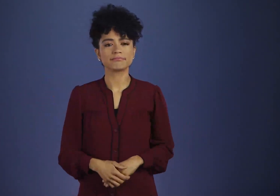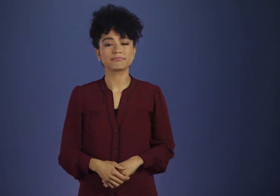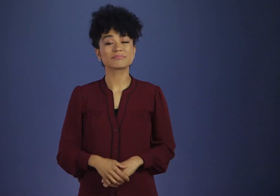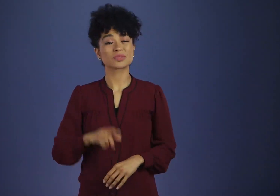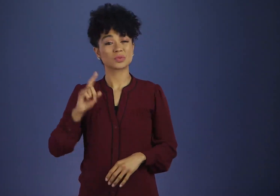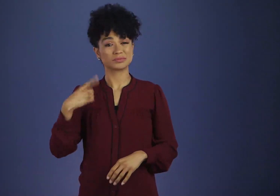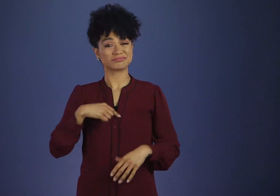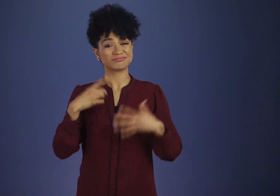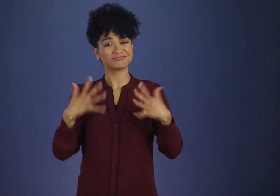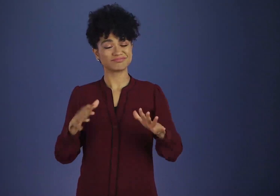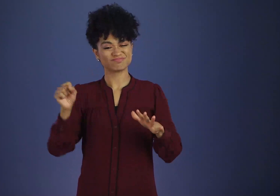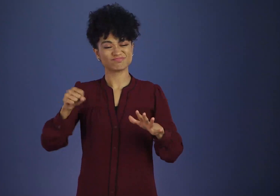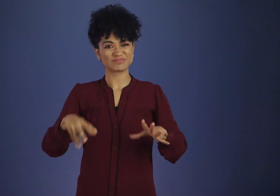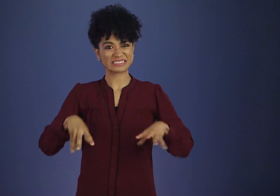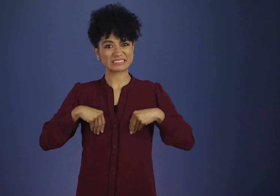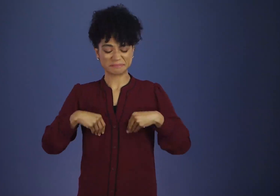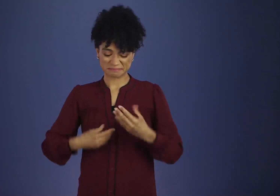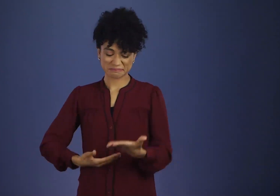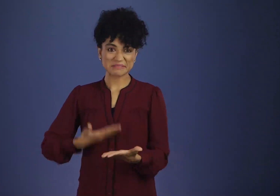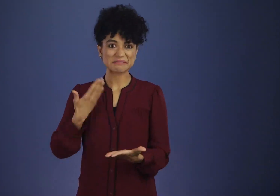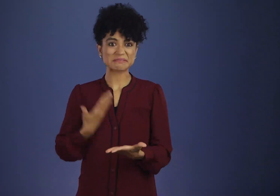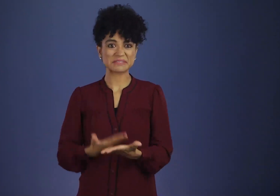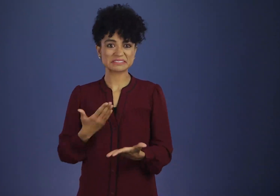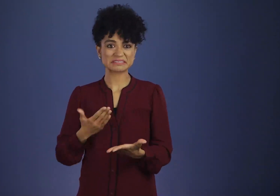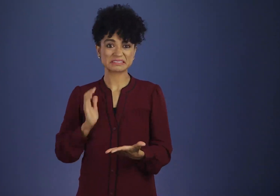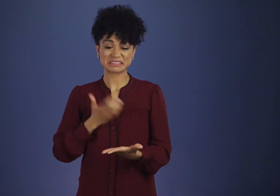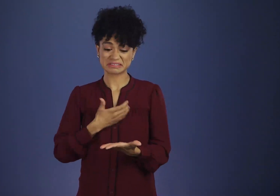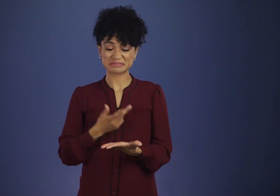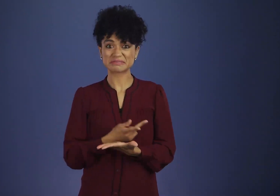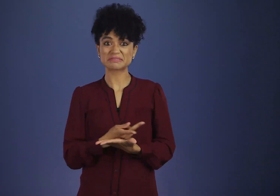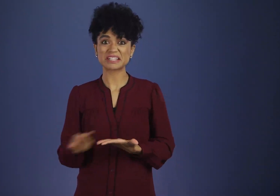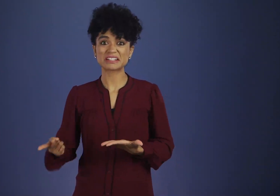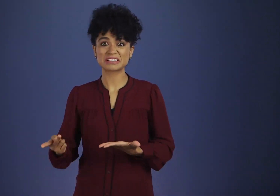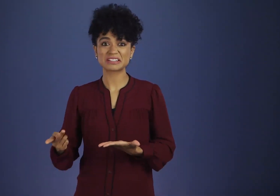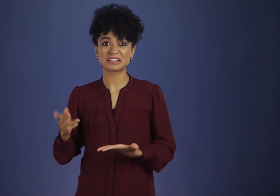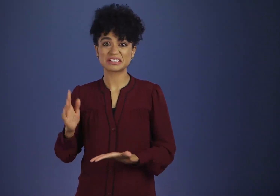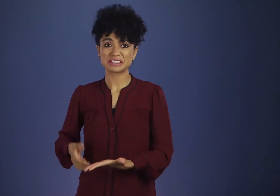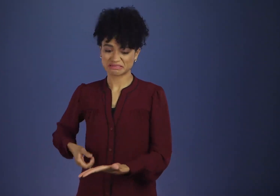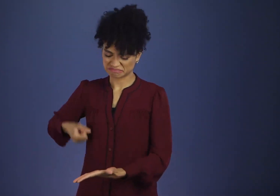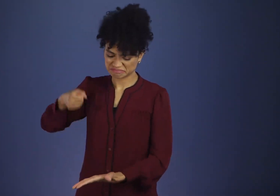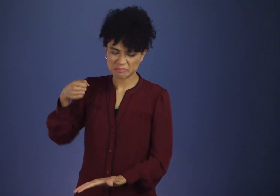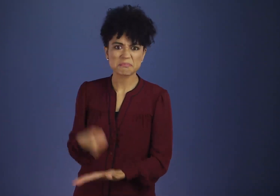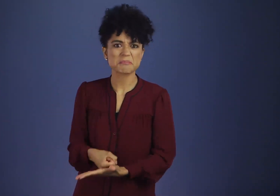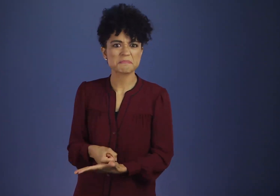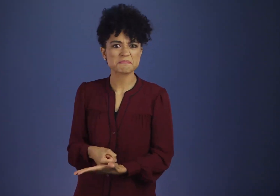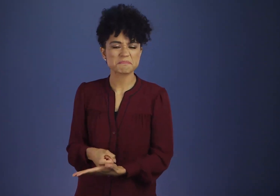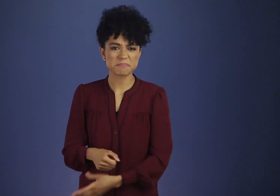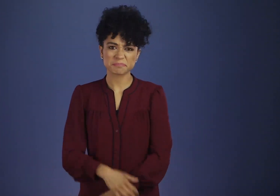Once this stark fact is accepted, our bankruptcy as going human concerns is complete.